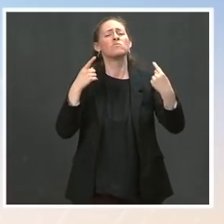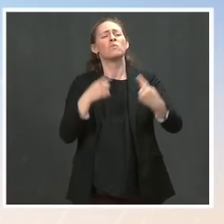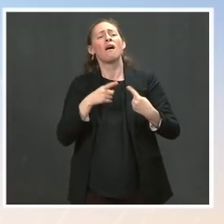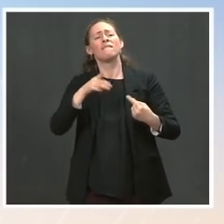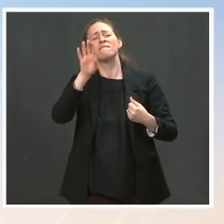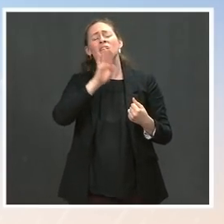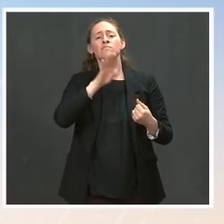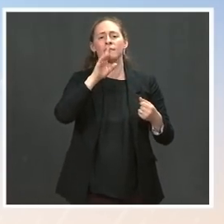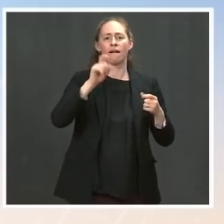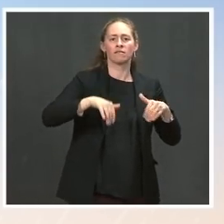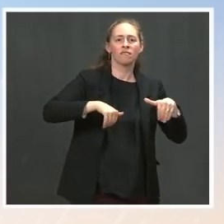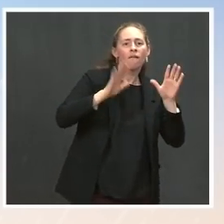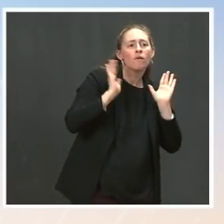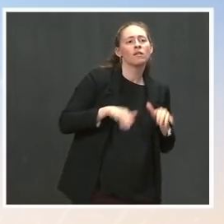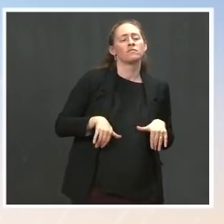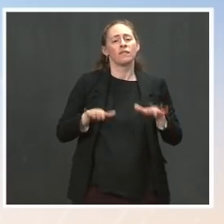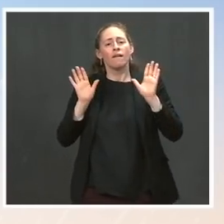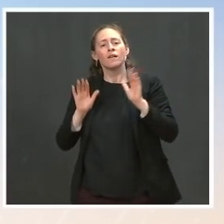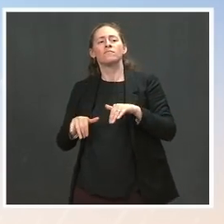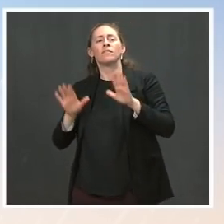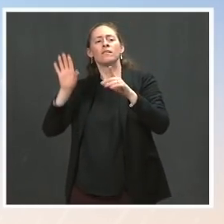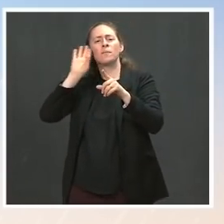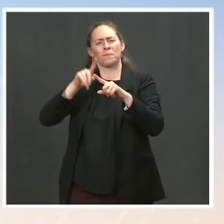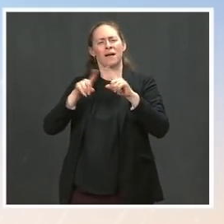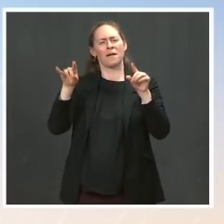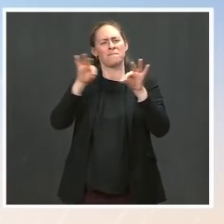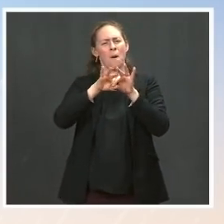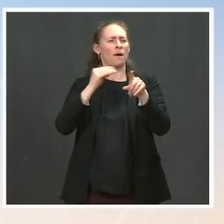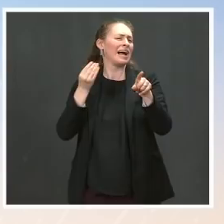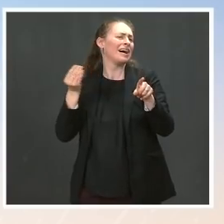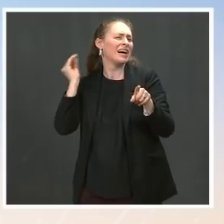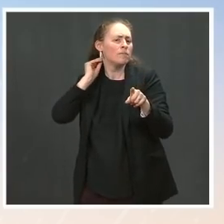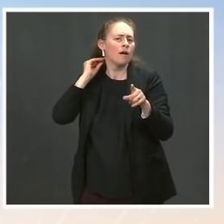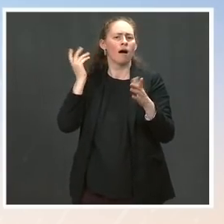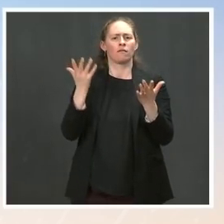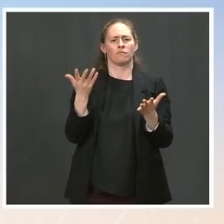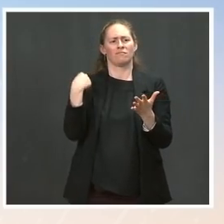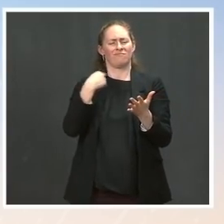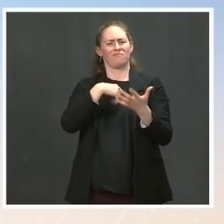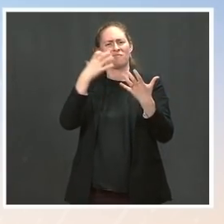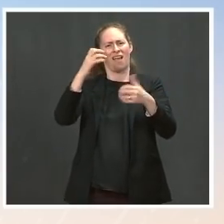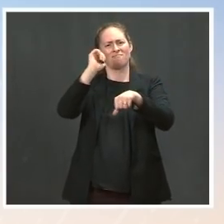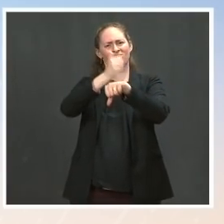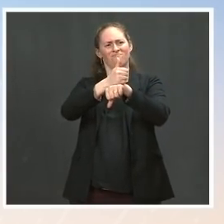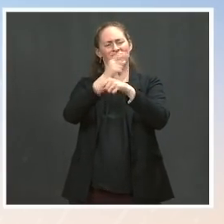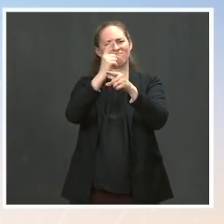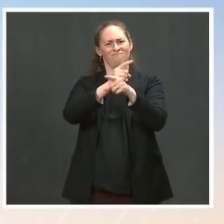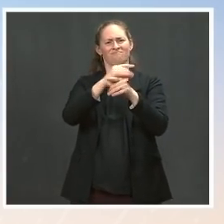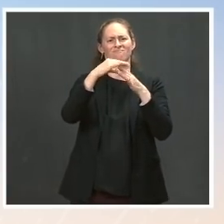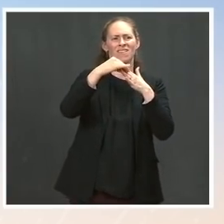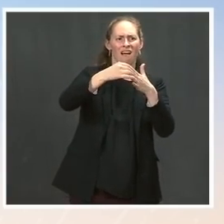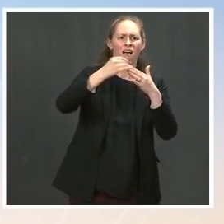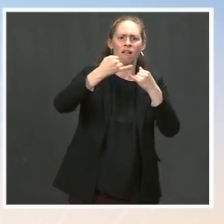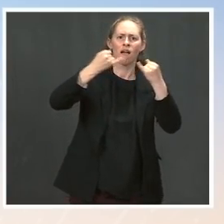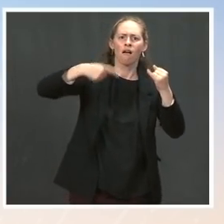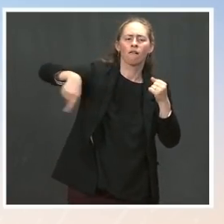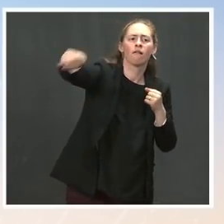But at the same time, we're trying to provide accurate, public health-based guidance on what people can do once they have taken the vaccine.